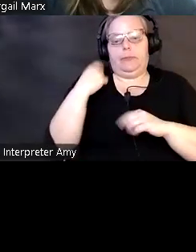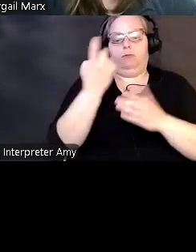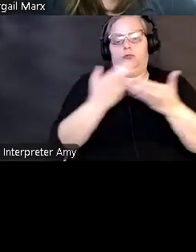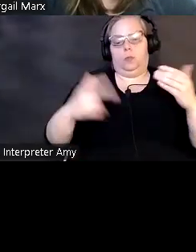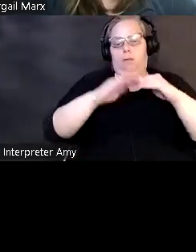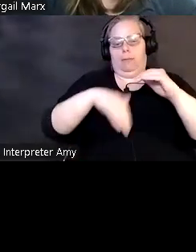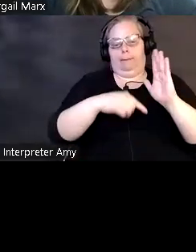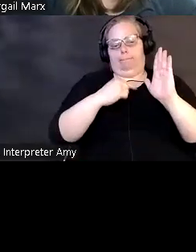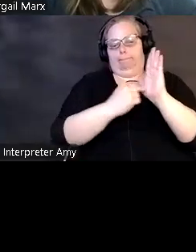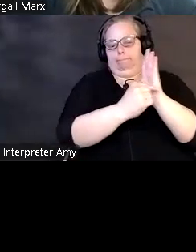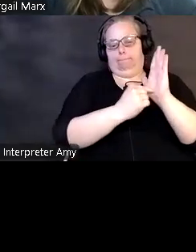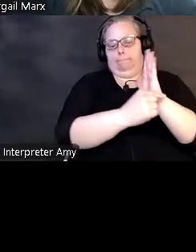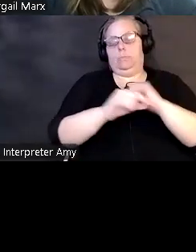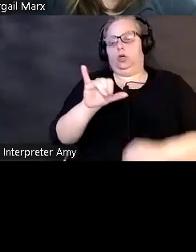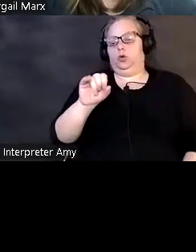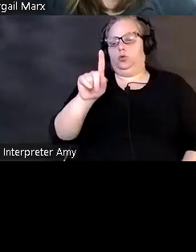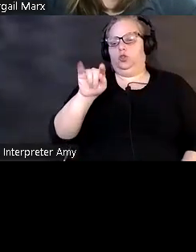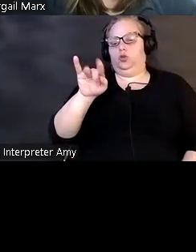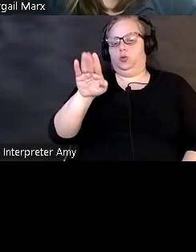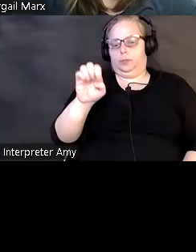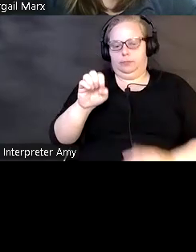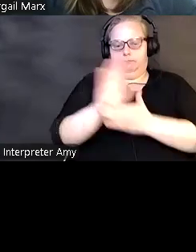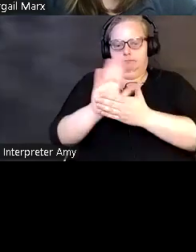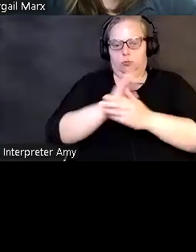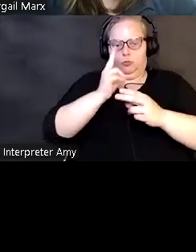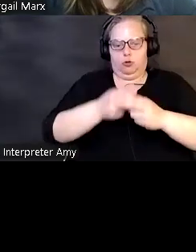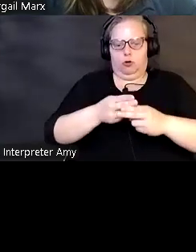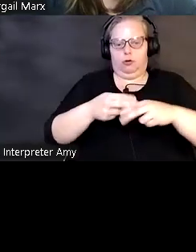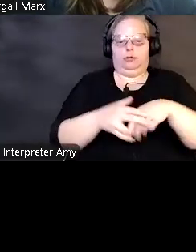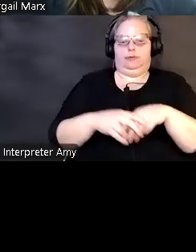It's a YouTube video called aided language stimulation explained, and there are links